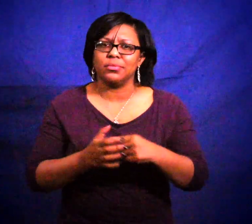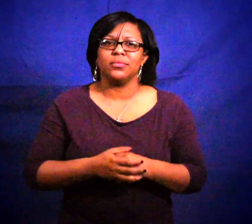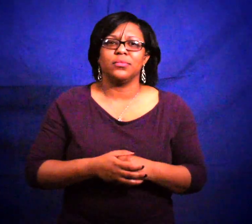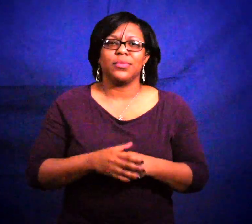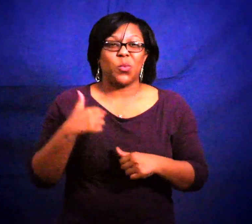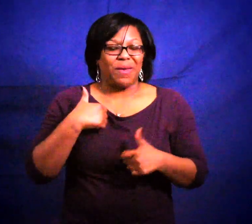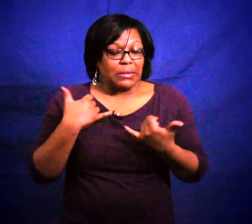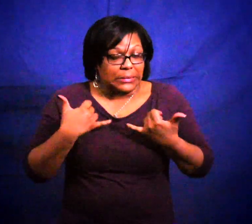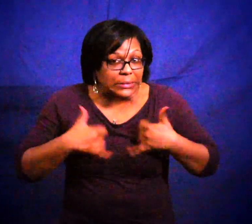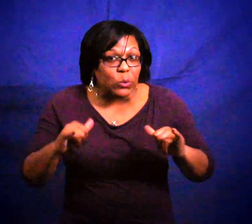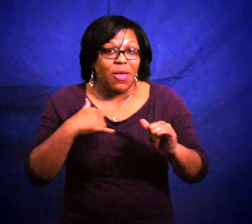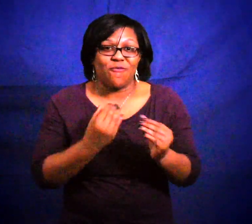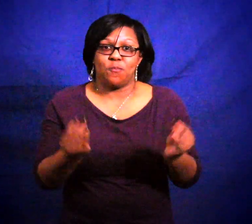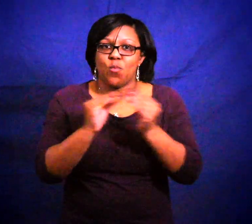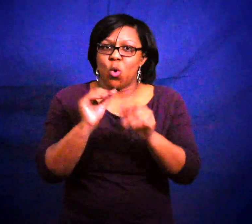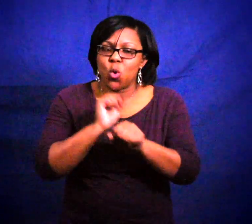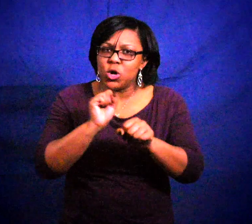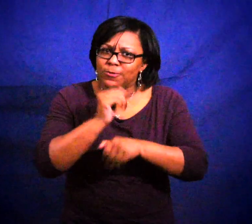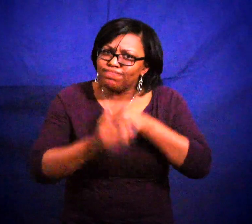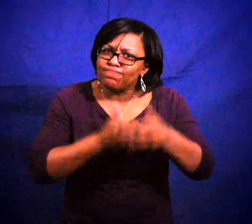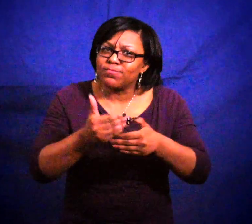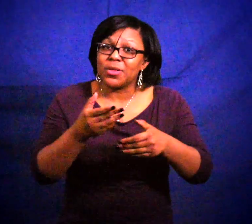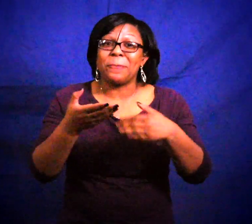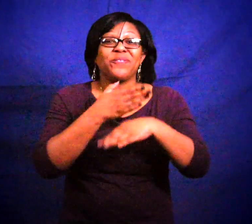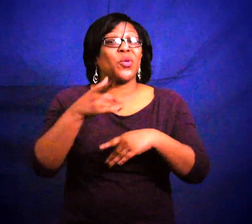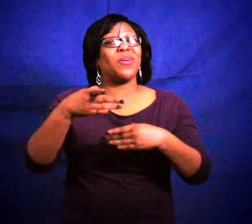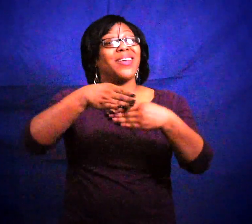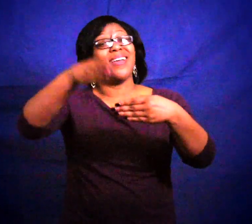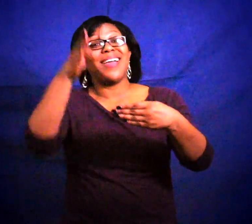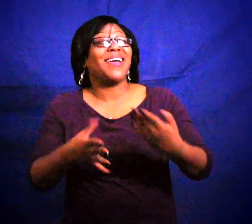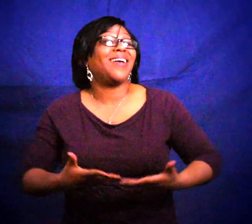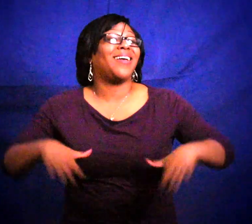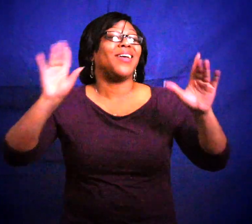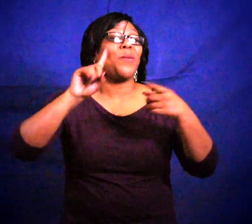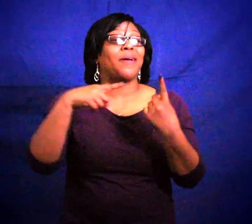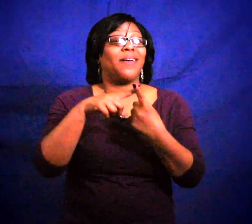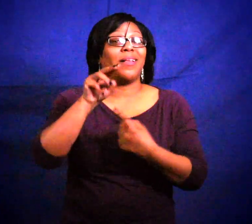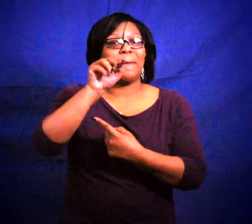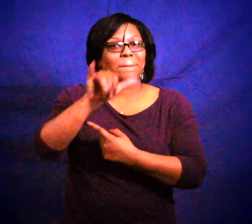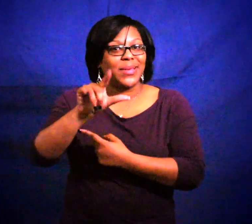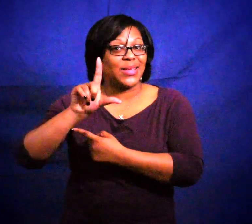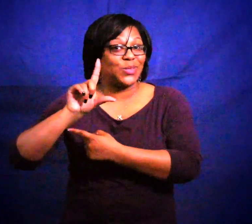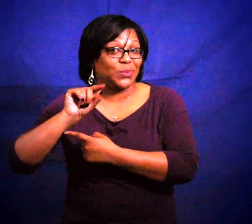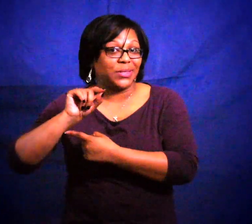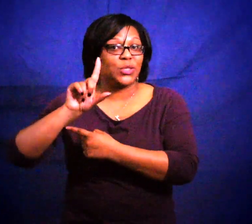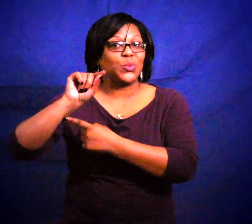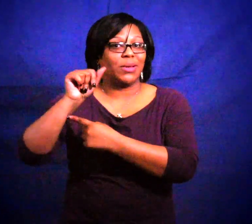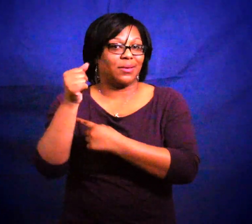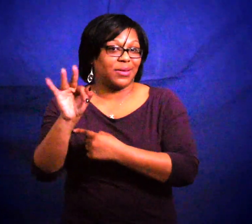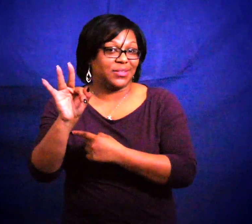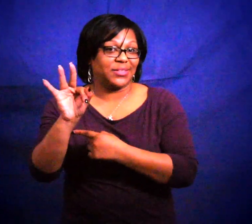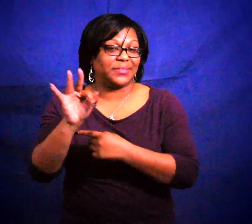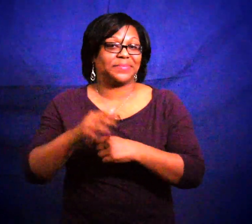We still have more work to do before session ends on May 20, 2019.